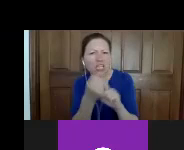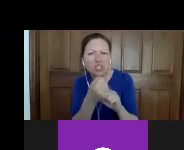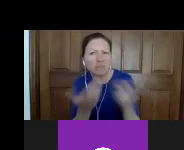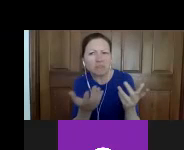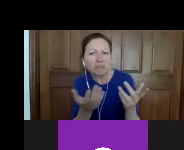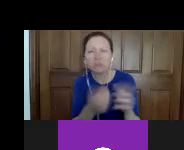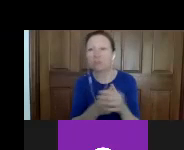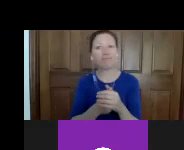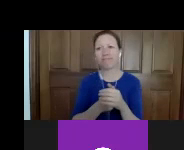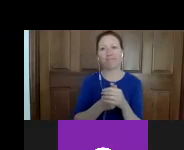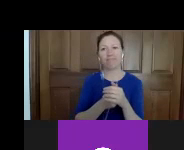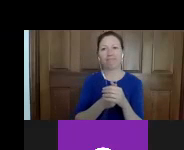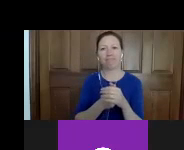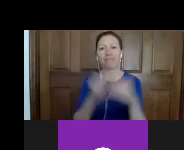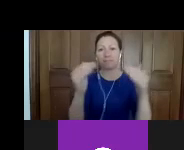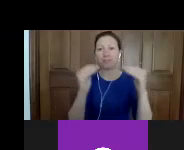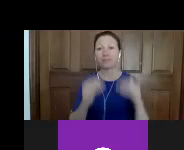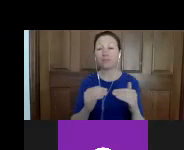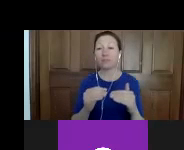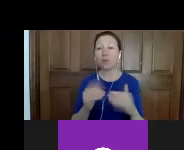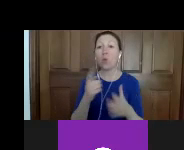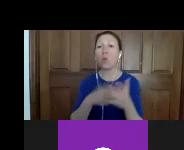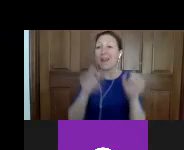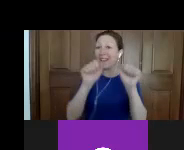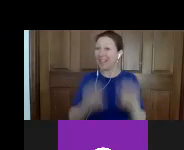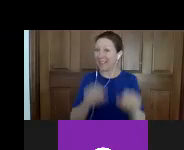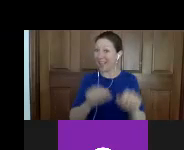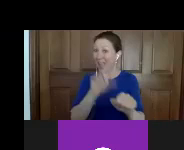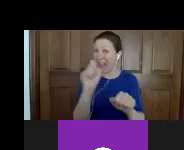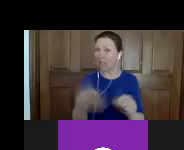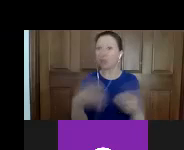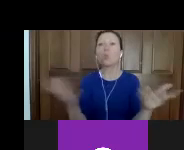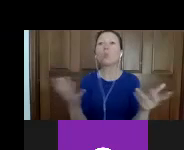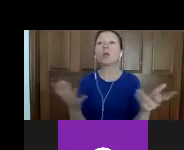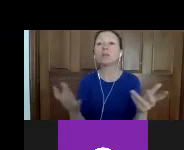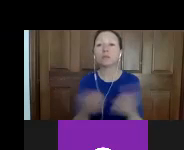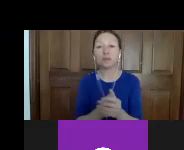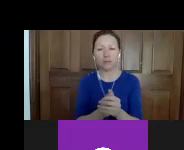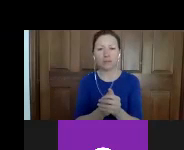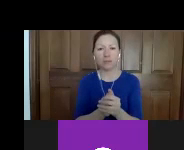to demonstrate or describe your ability to do the job with or without accommodations.